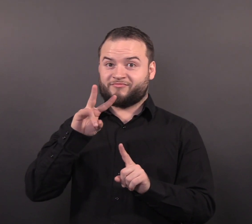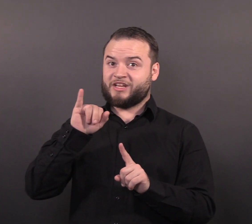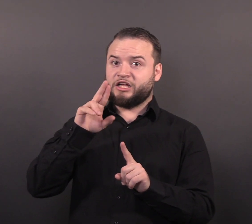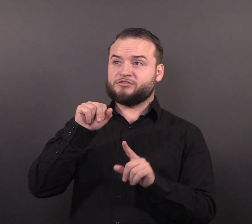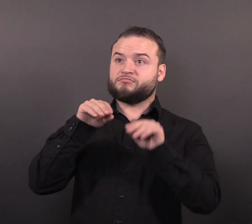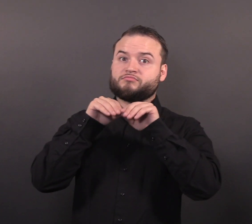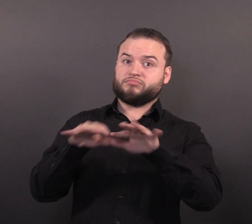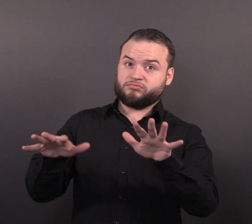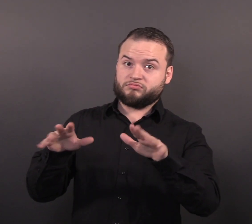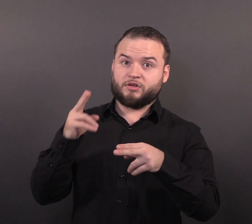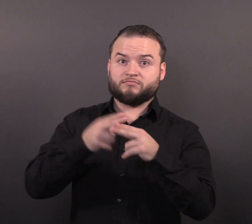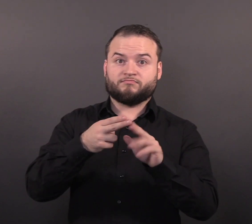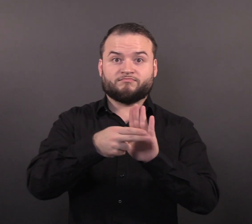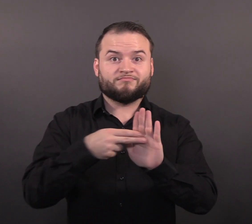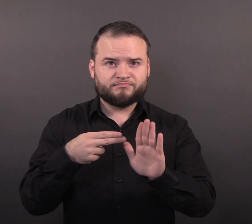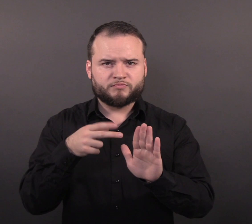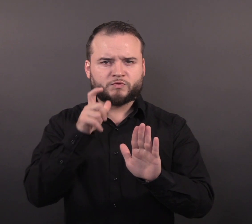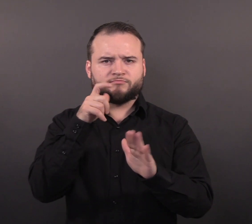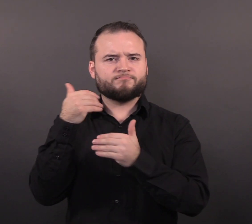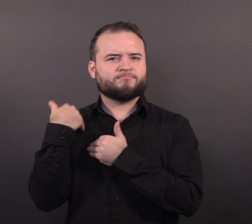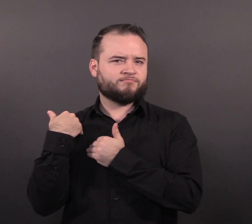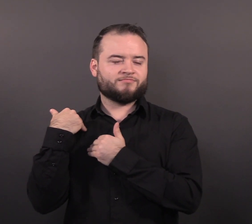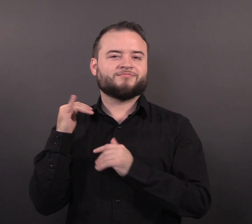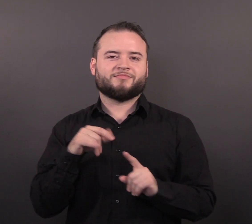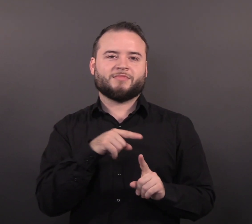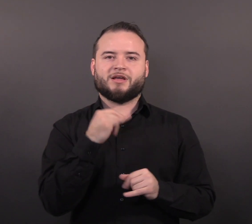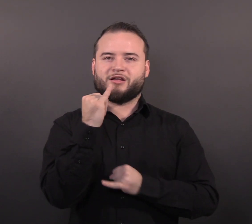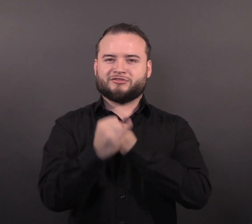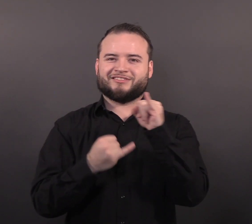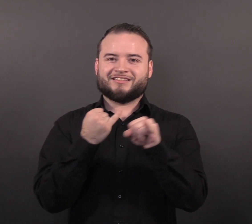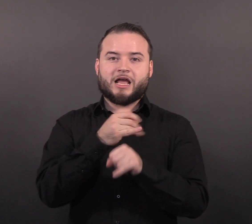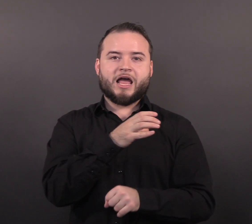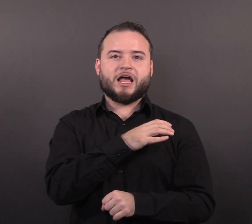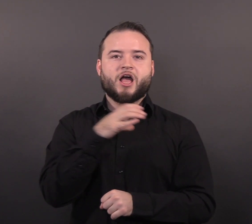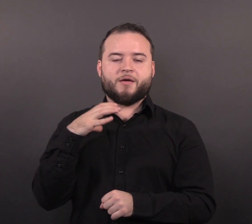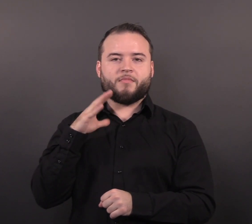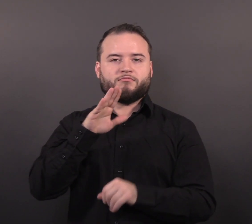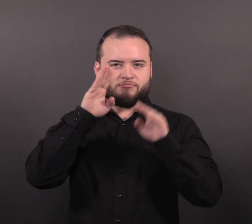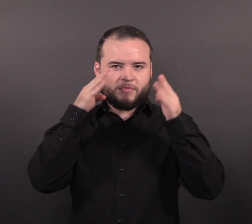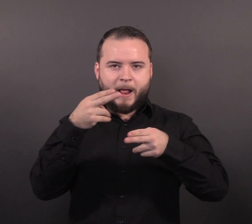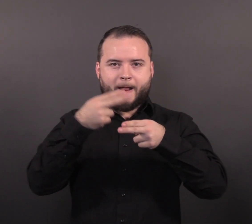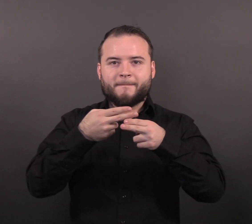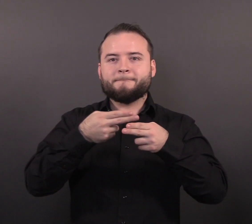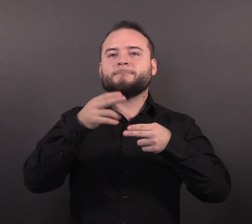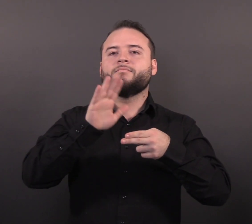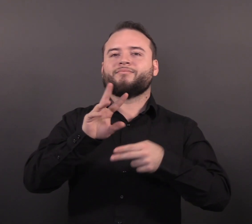The naming of viruses is the responsibility of the International Committee on the